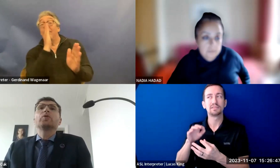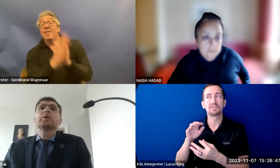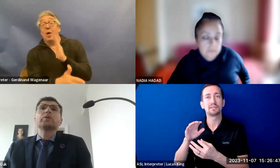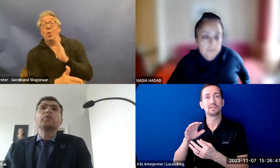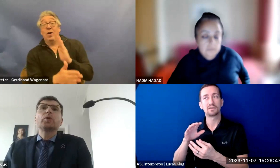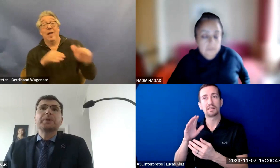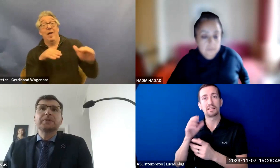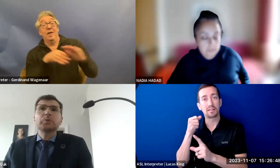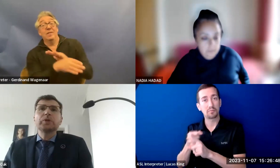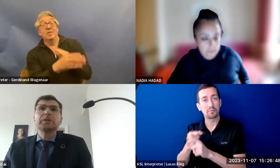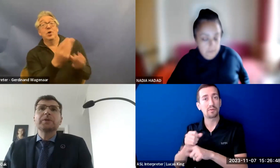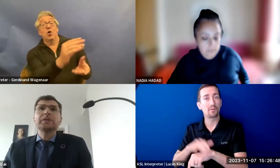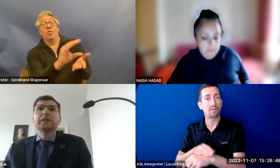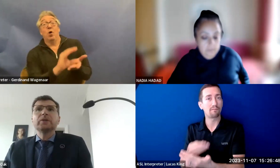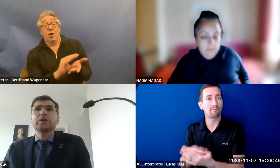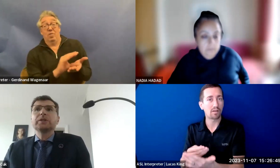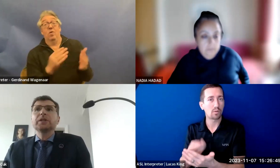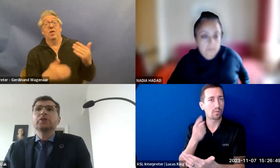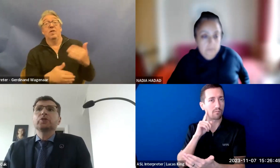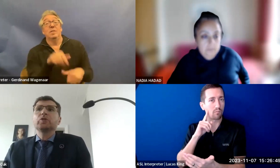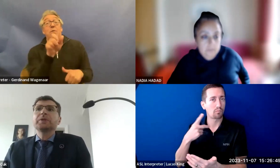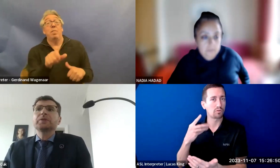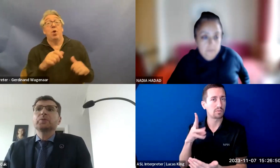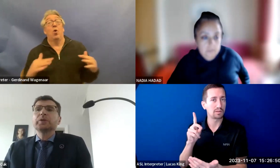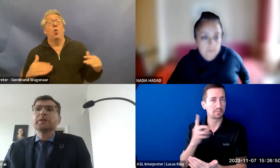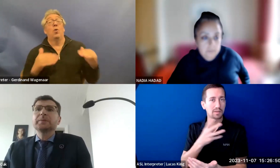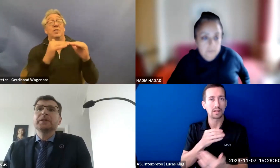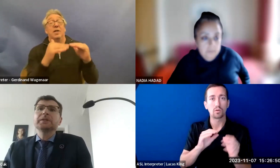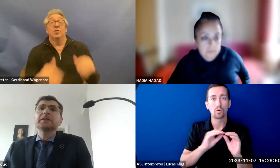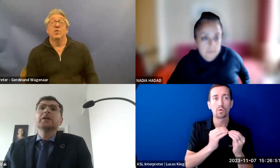for Persons with Disabilities and OPDs.